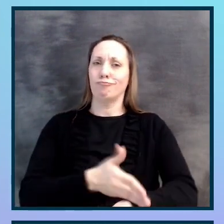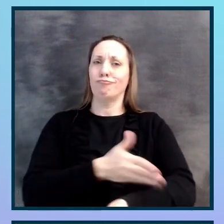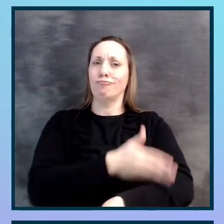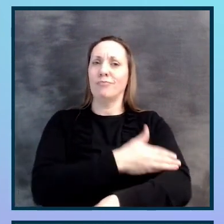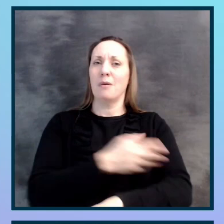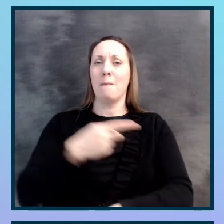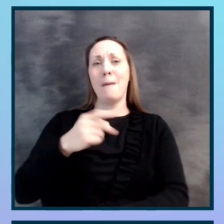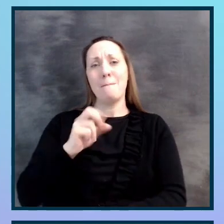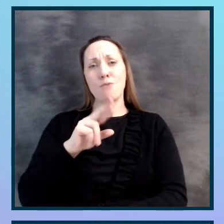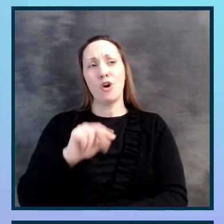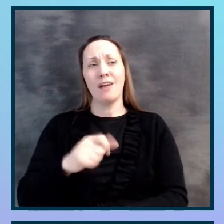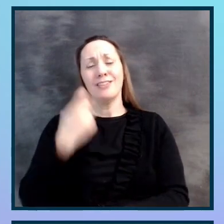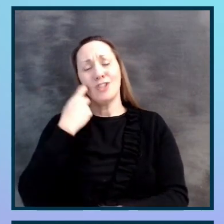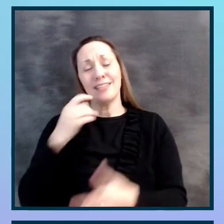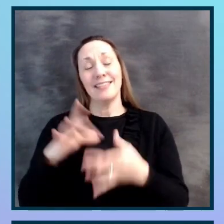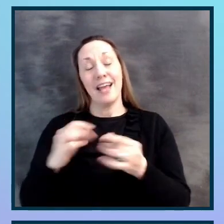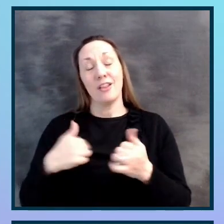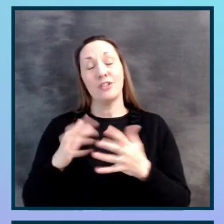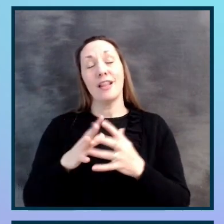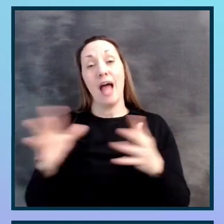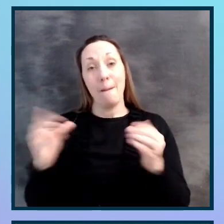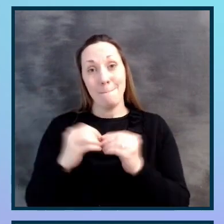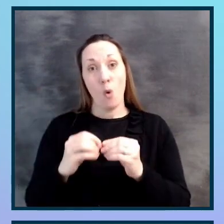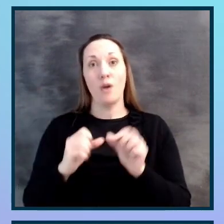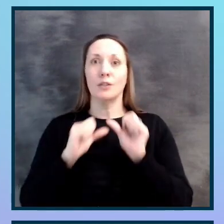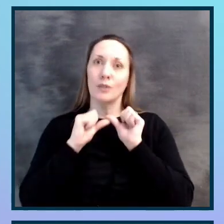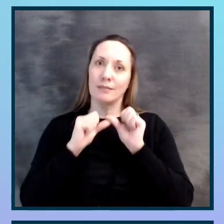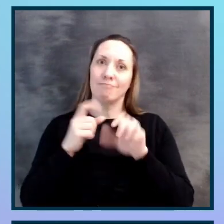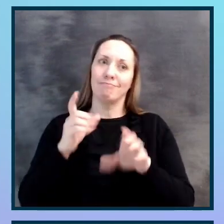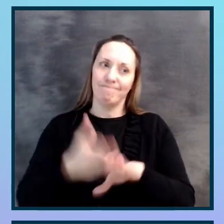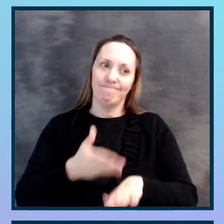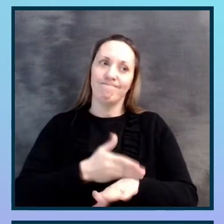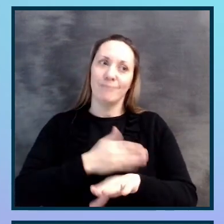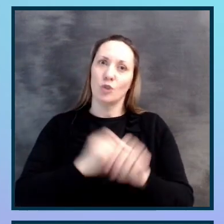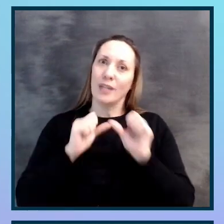there's a lot more we can keep doing to keep advancing the state of accessibility at Slack.